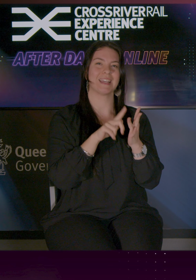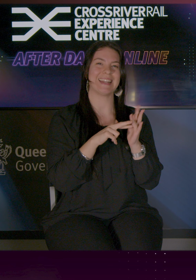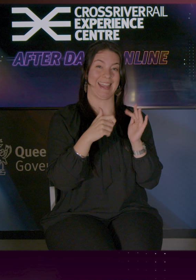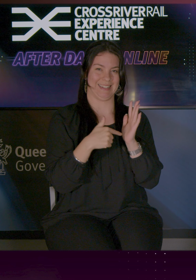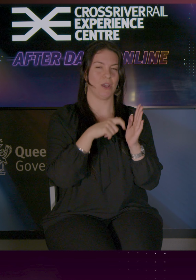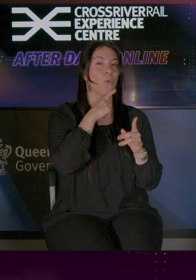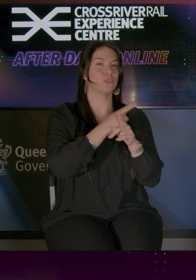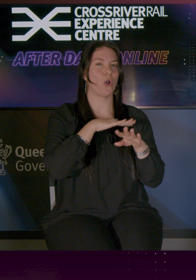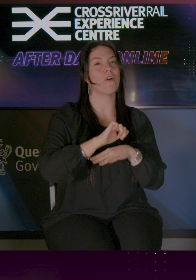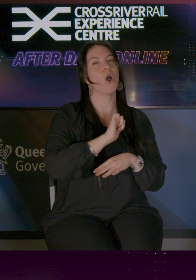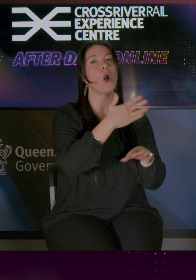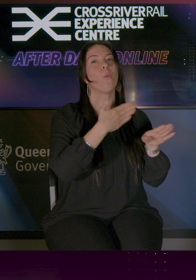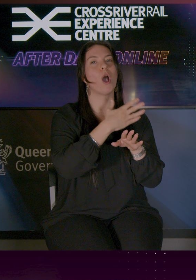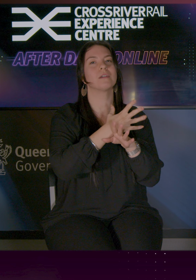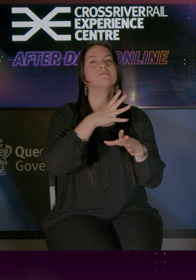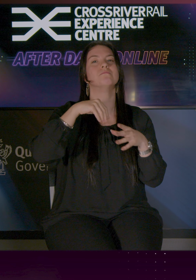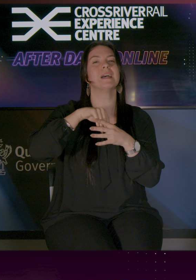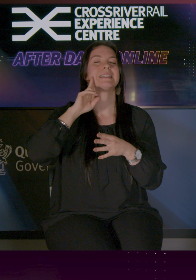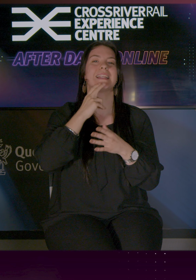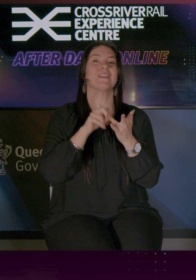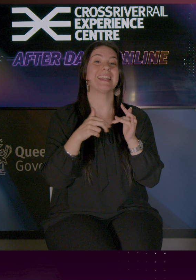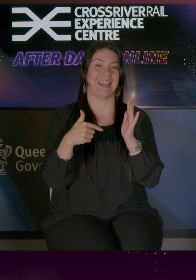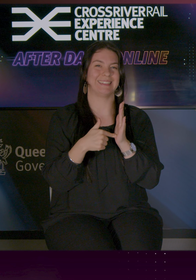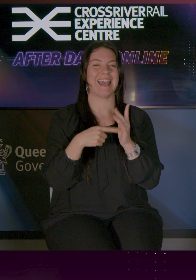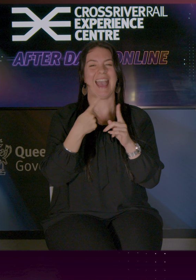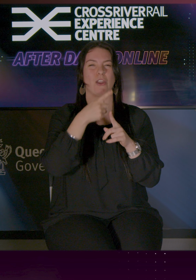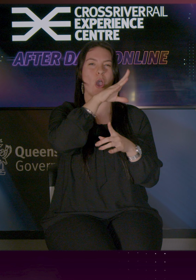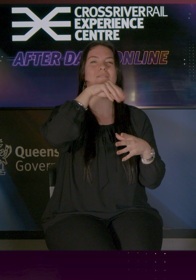and as a member of Cross River Rail accessible reference school thank you